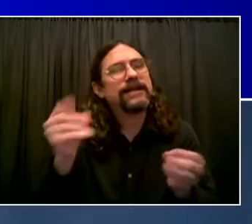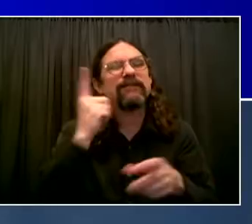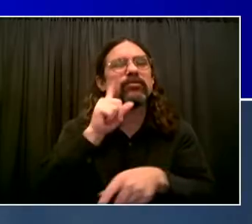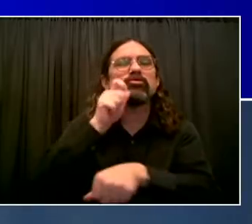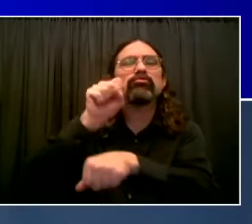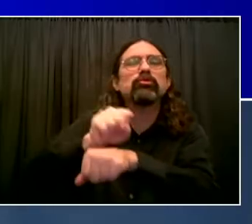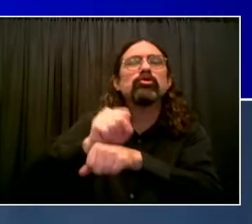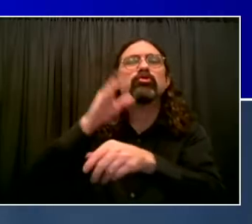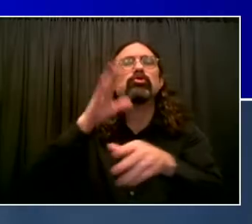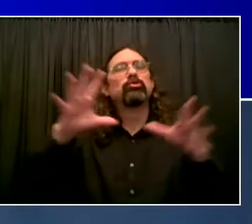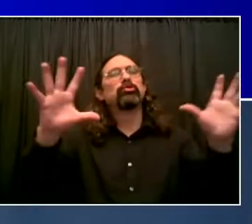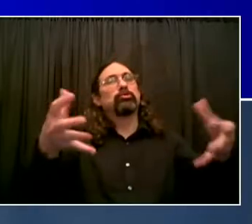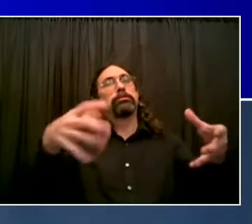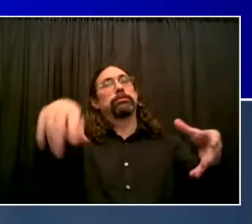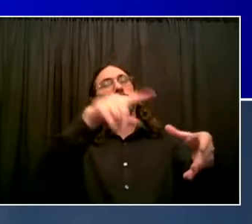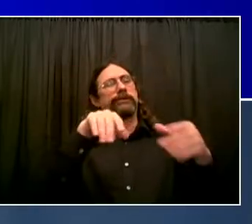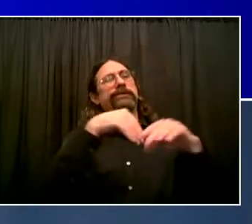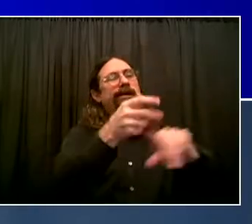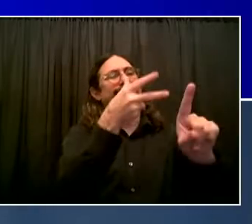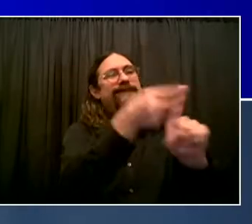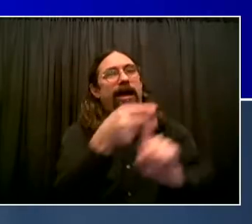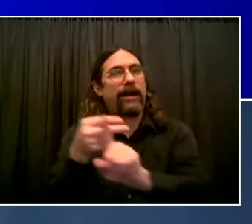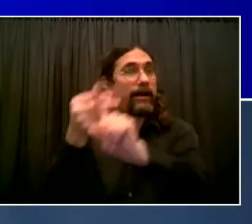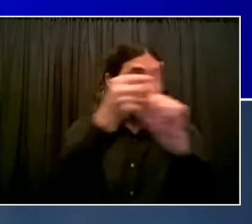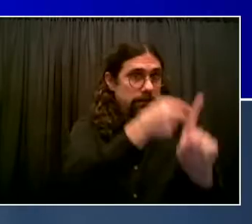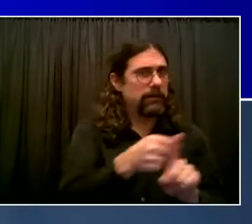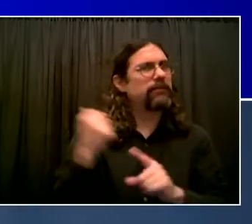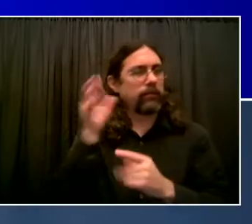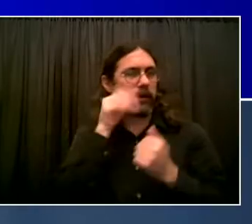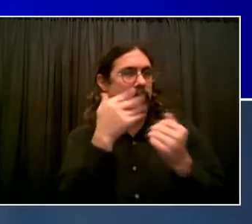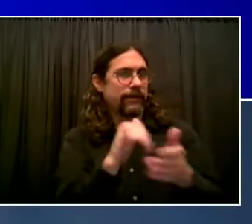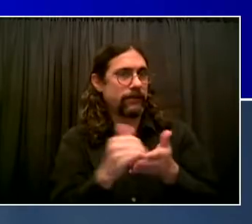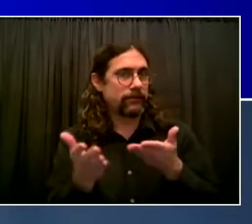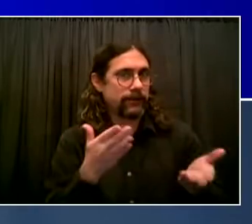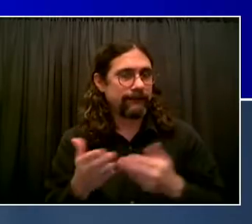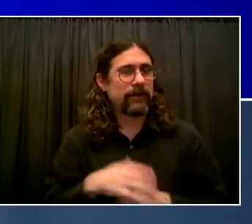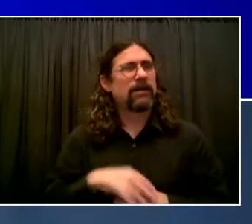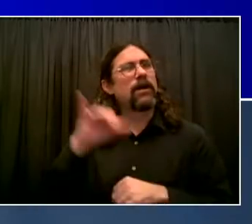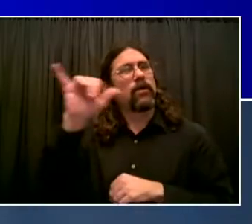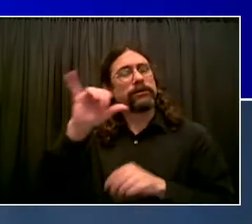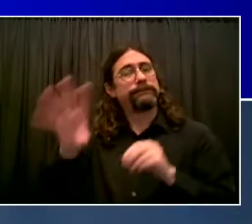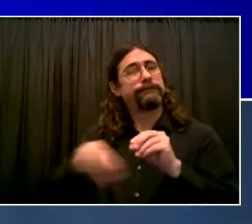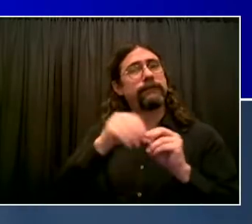YORKERS. FOLKS GO INTO A SOMOS FACILITY TO GET